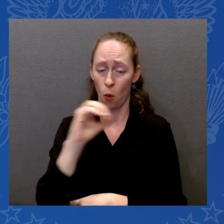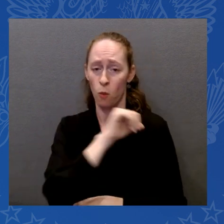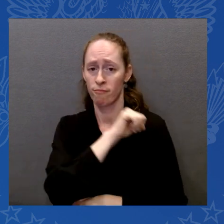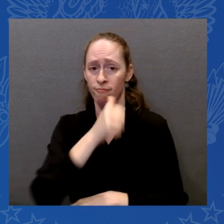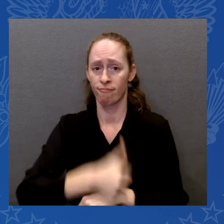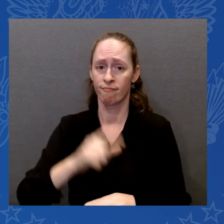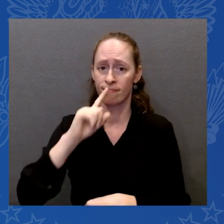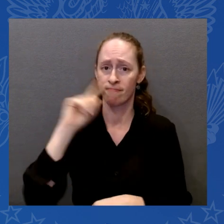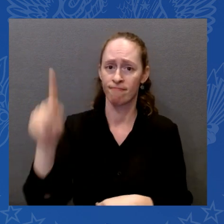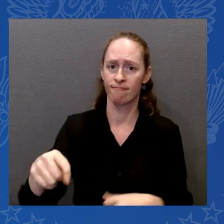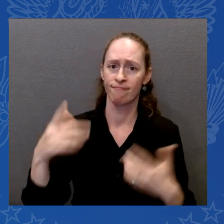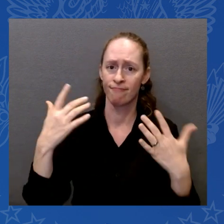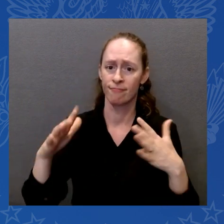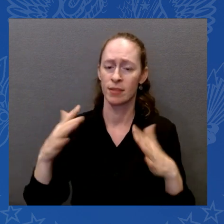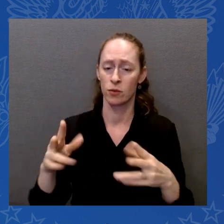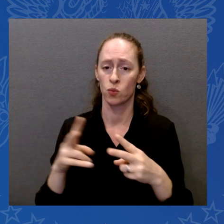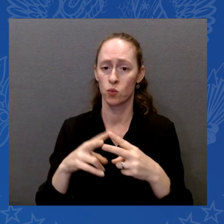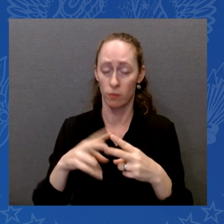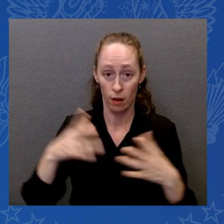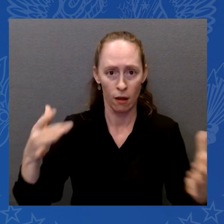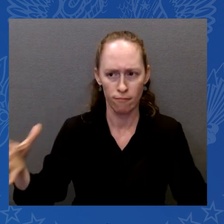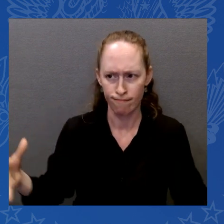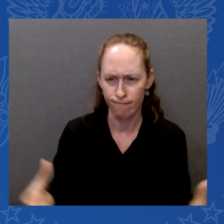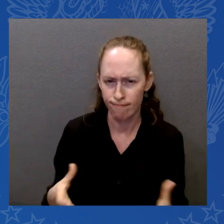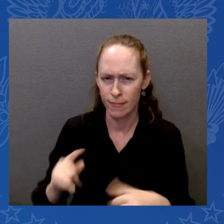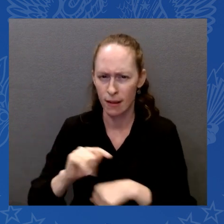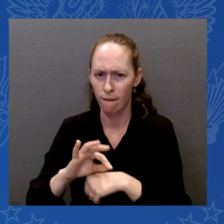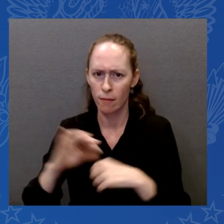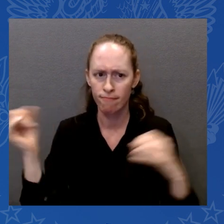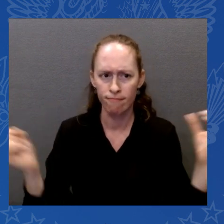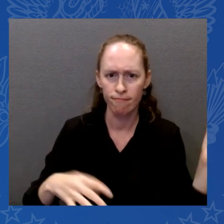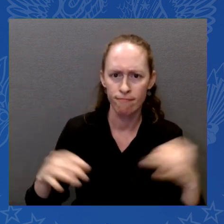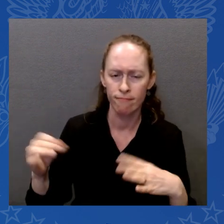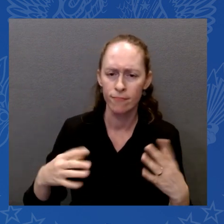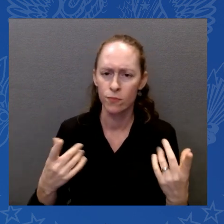to protect access to reproductive healthcare, including emergency medical care;